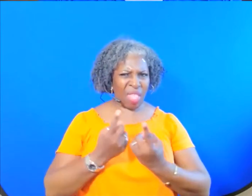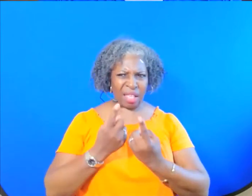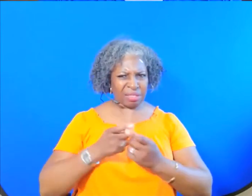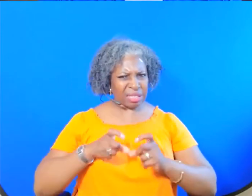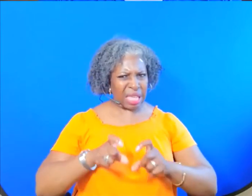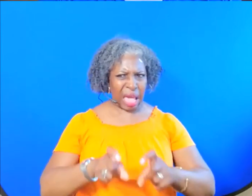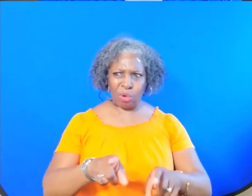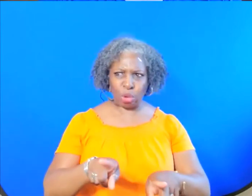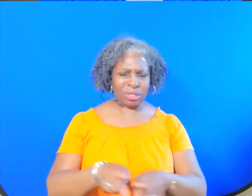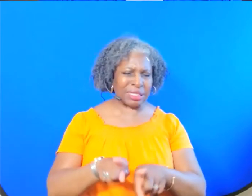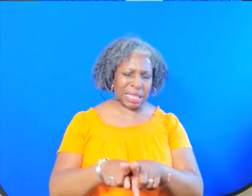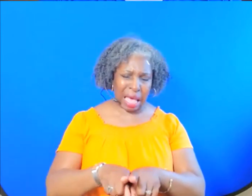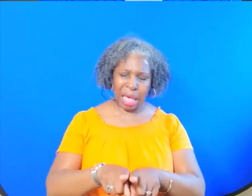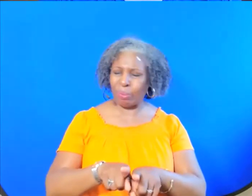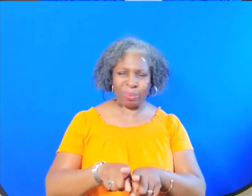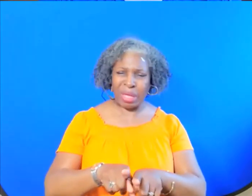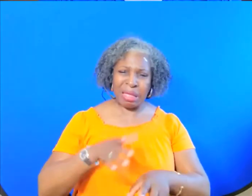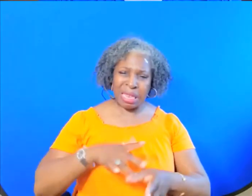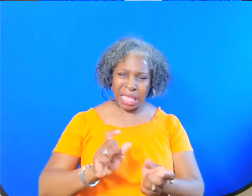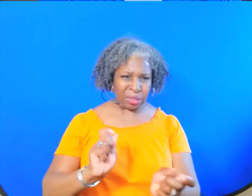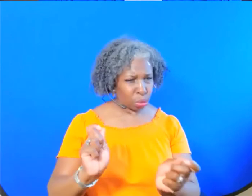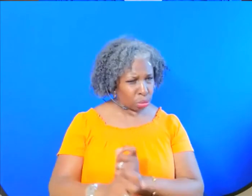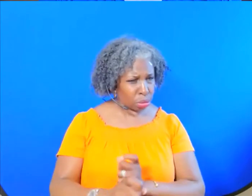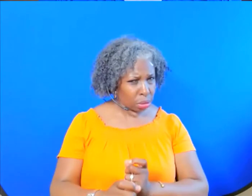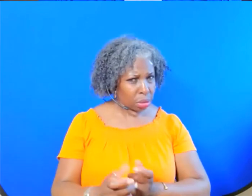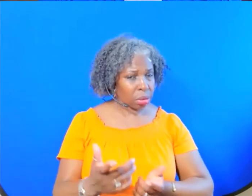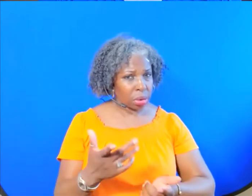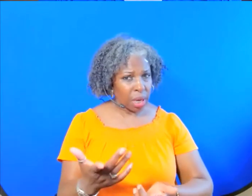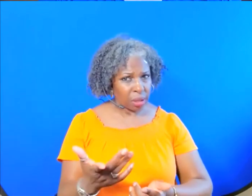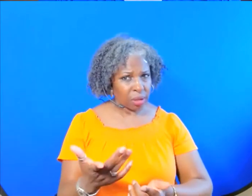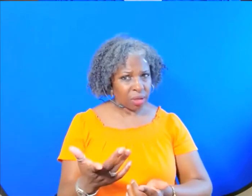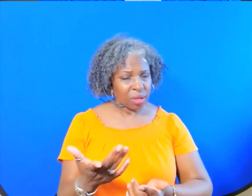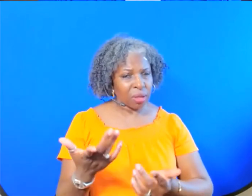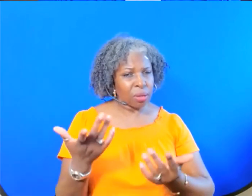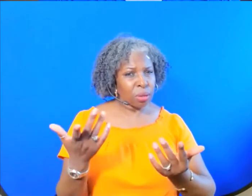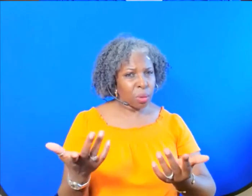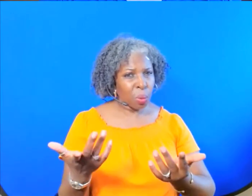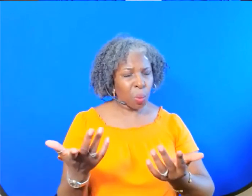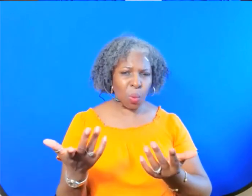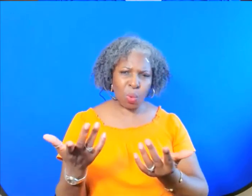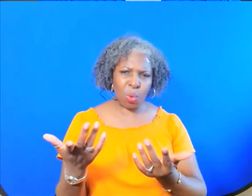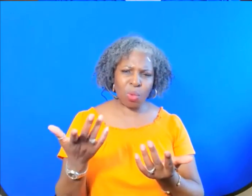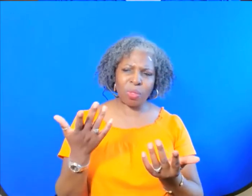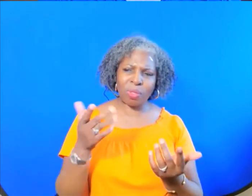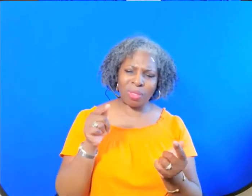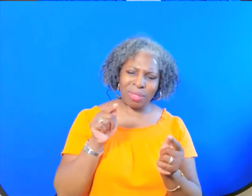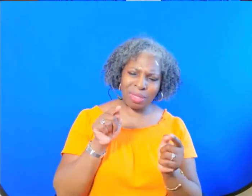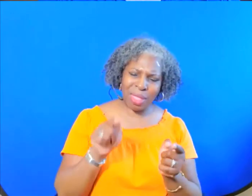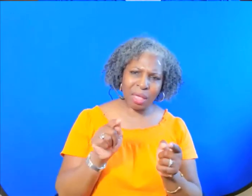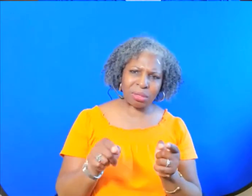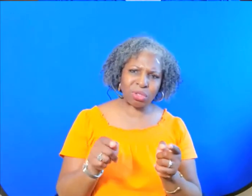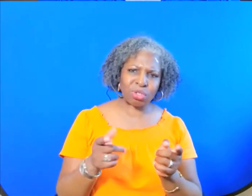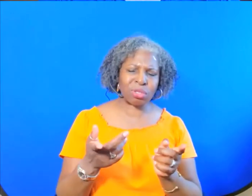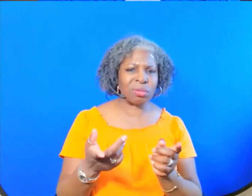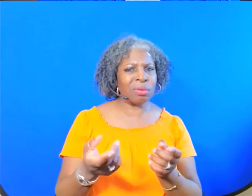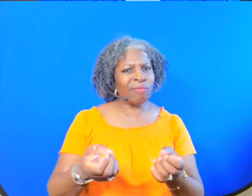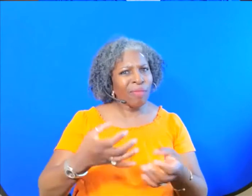So, it's also just sort of when you get that kind of feedback from people on the ground,